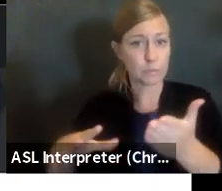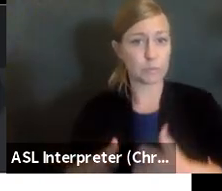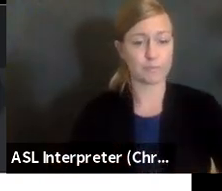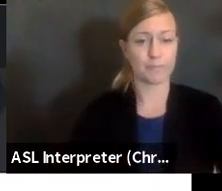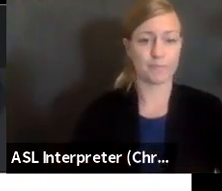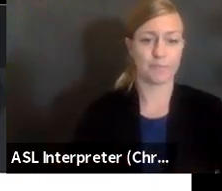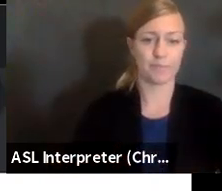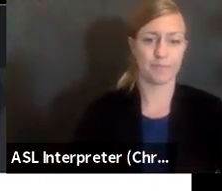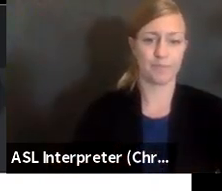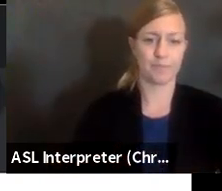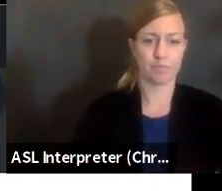ESD 112 - Katherine Livick: I can even add an attachment here.